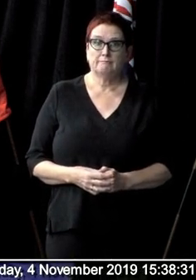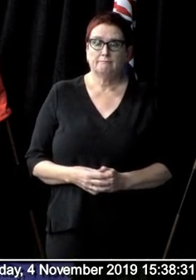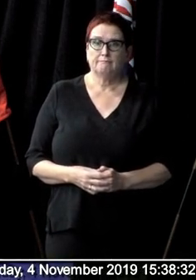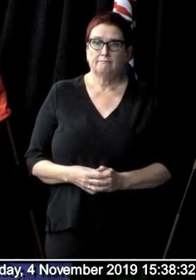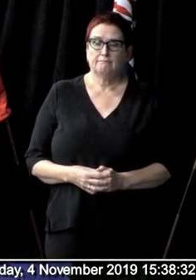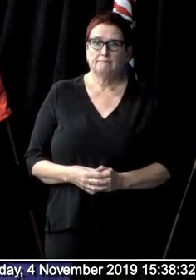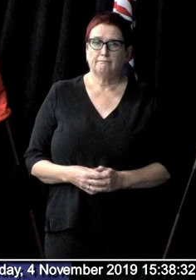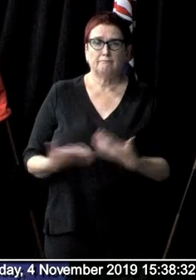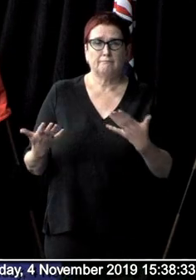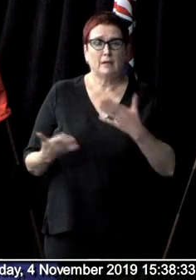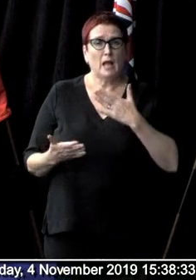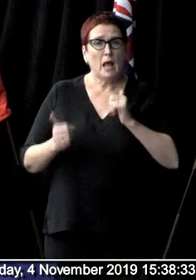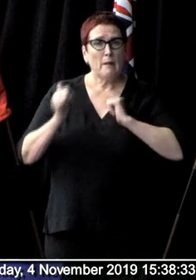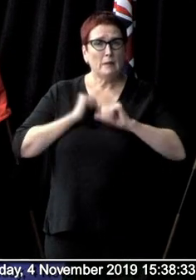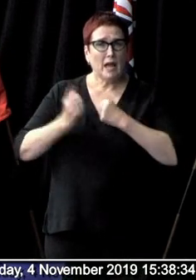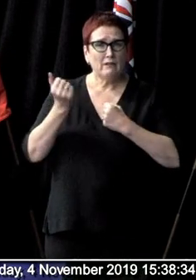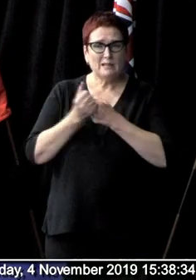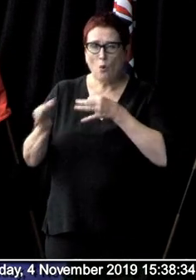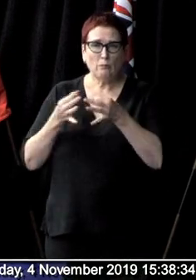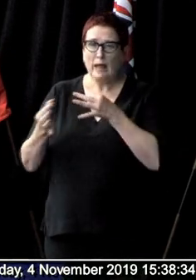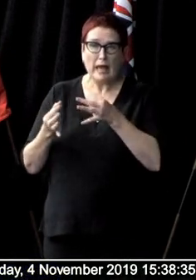plans is, again, very variable.